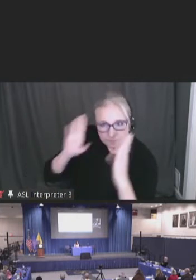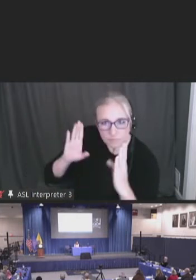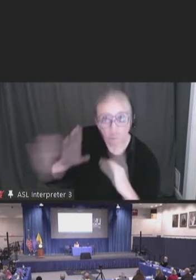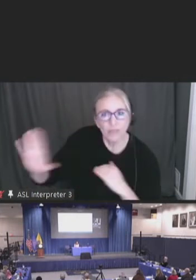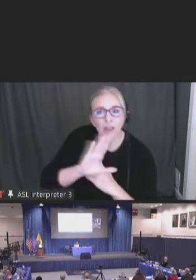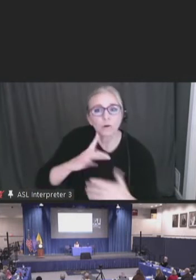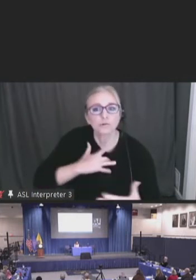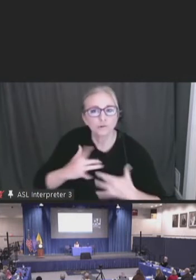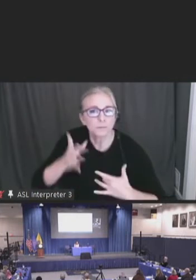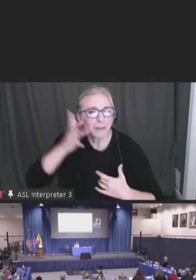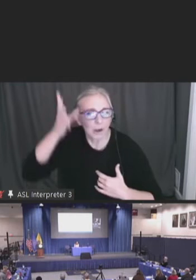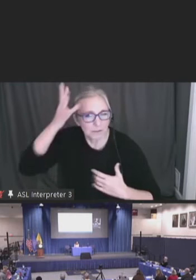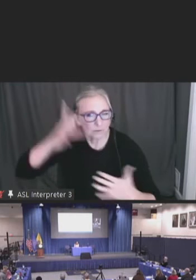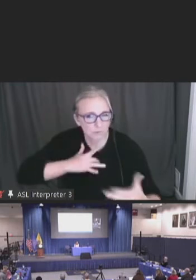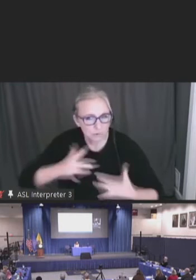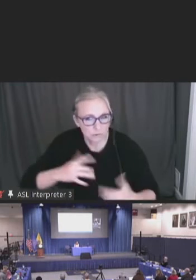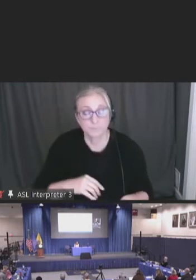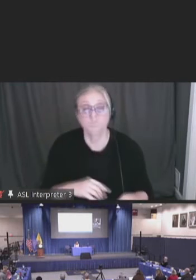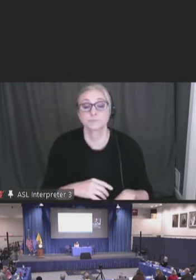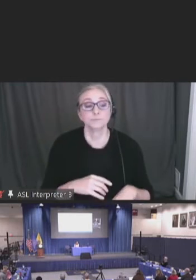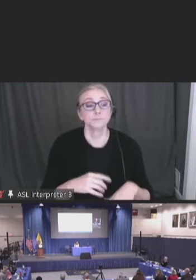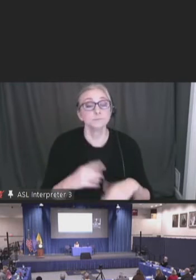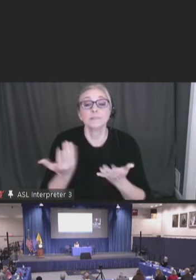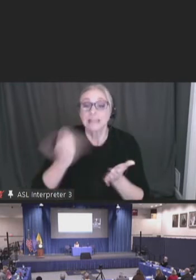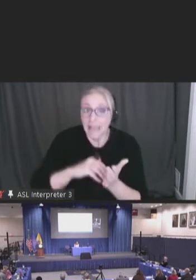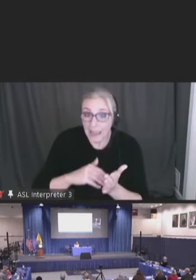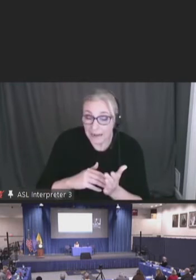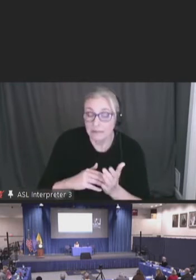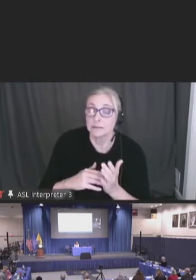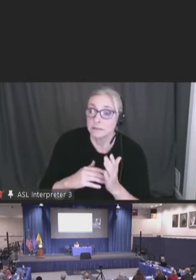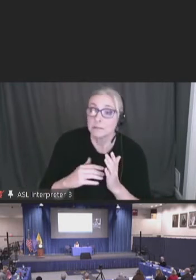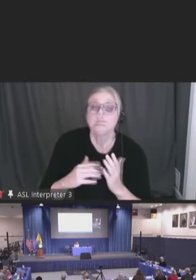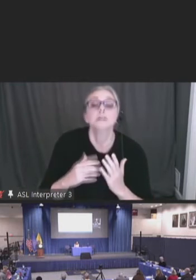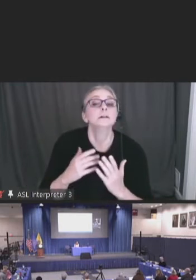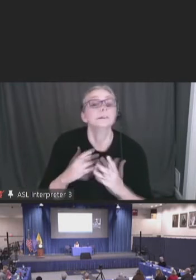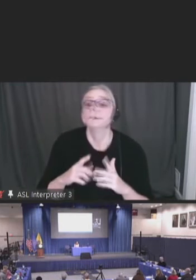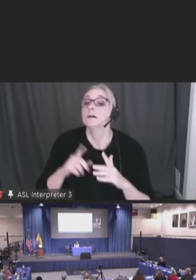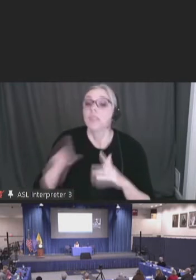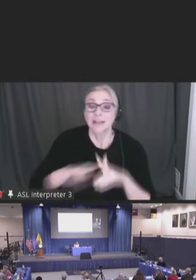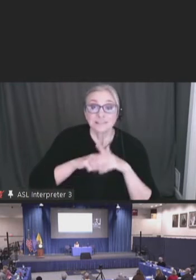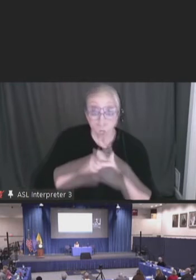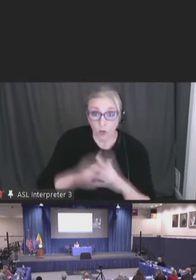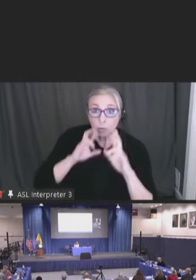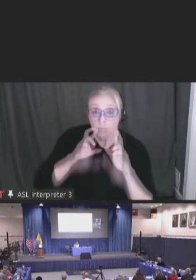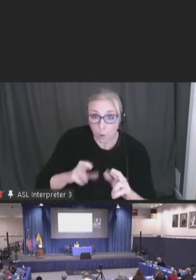Again, as I said, precipitated by the report, there's a new field of study that's being